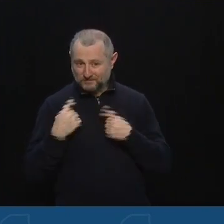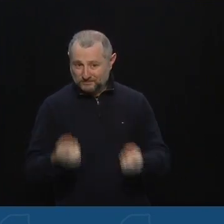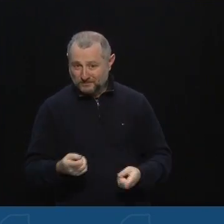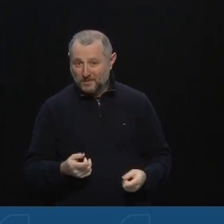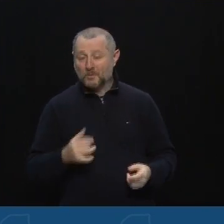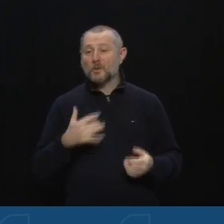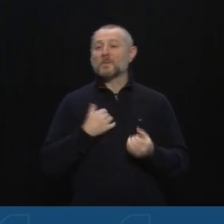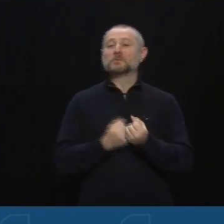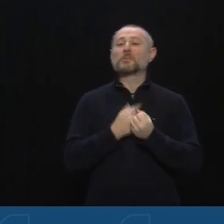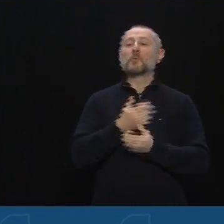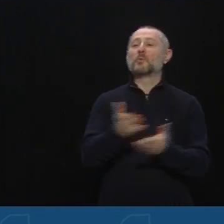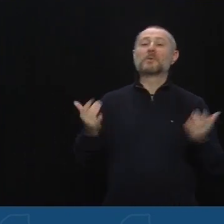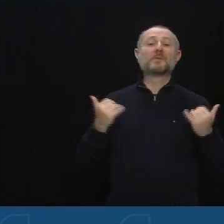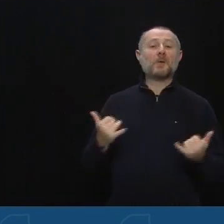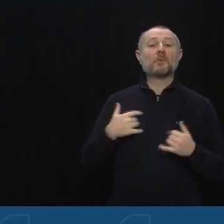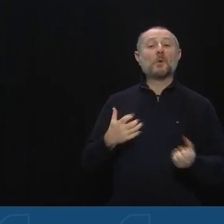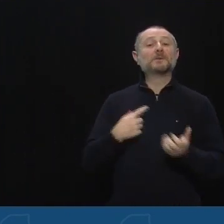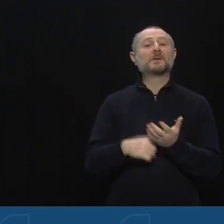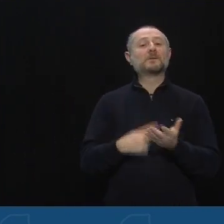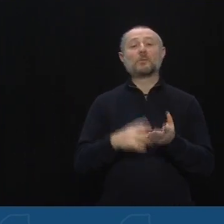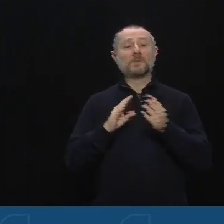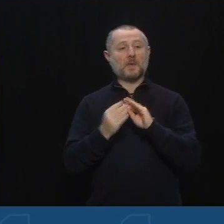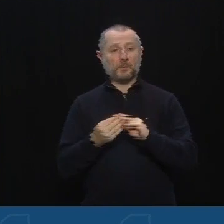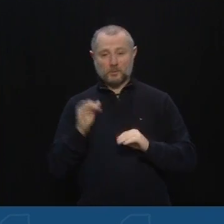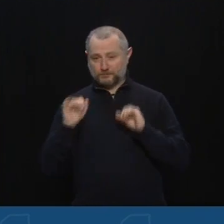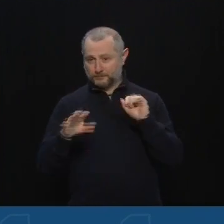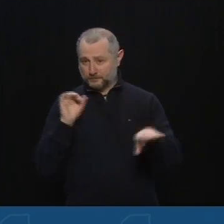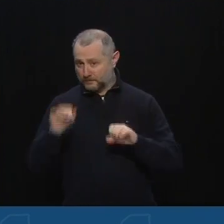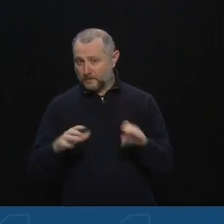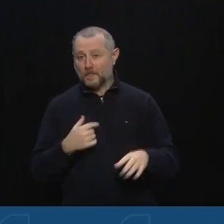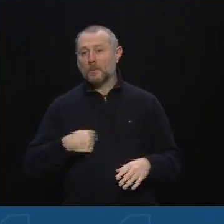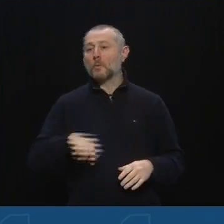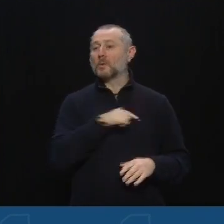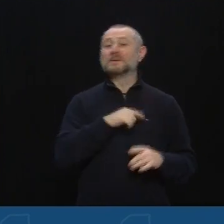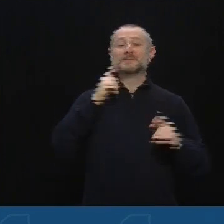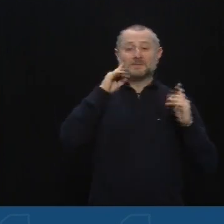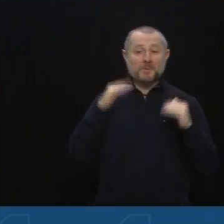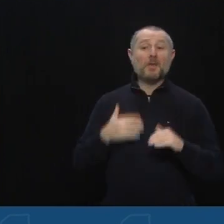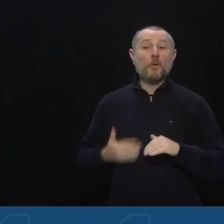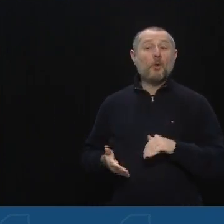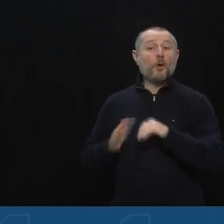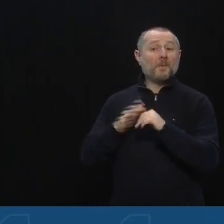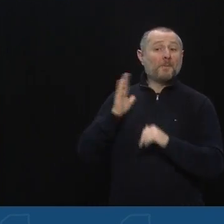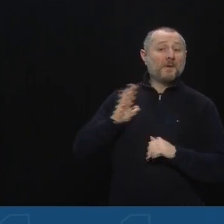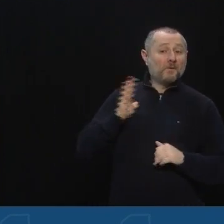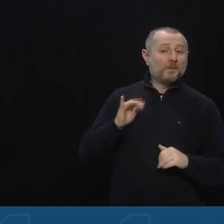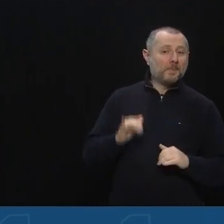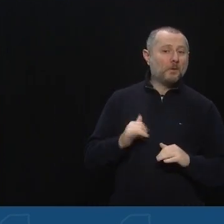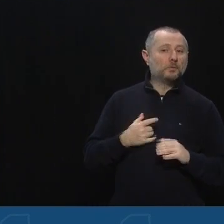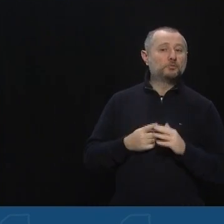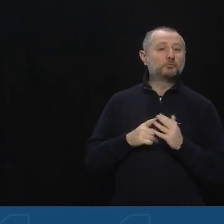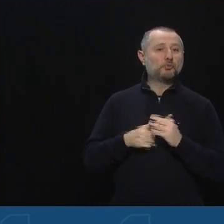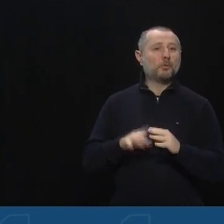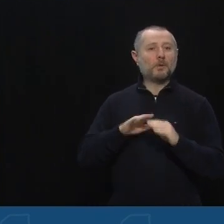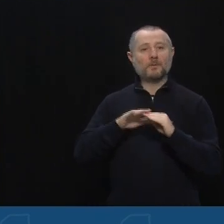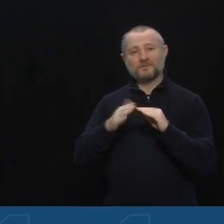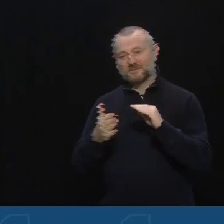WE NEEDED TO KEEP NEW YORKERS SAFE, WHICH HAS EEN MY PRIORITY SINCE DAY ONE. LET'S TALK ABOUT WHERE WE ACTUALLY HAVE.